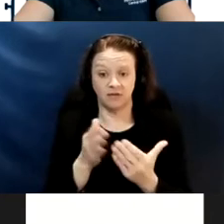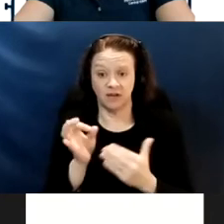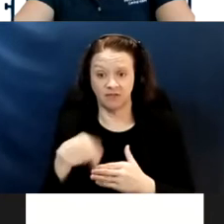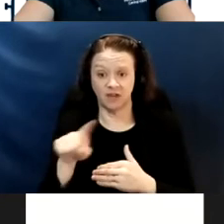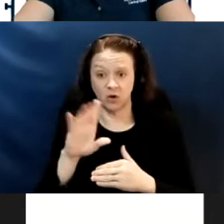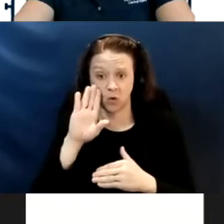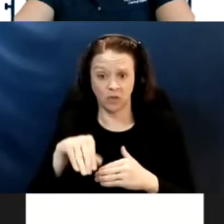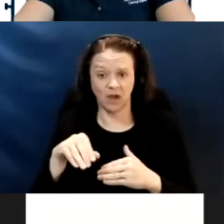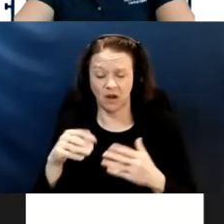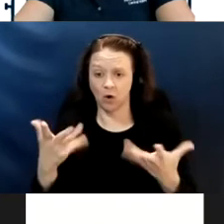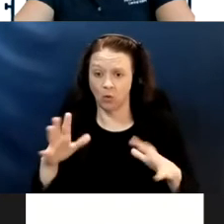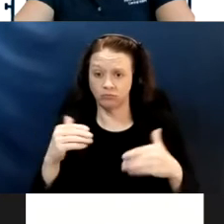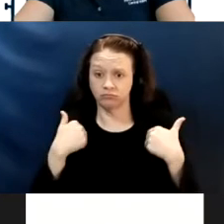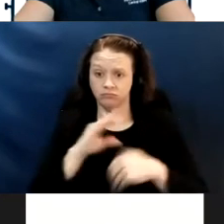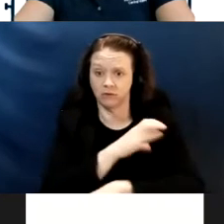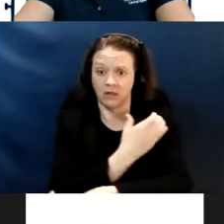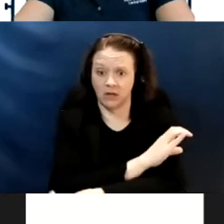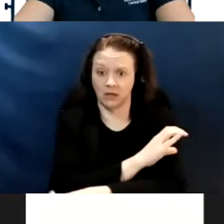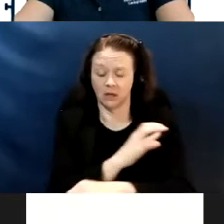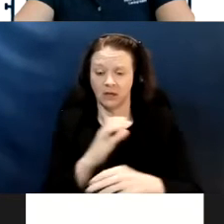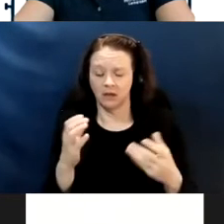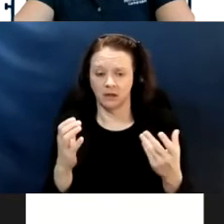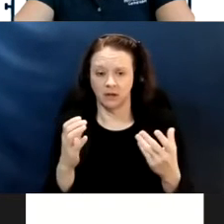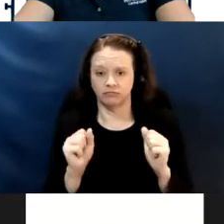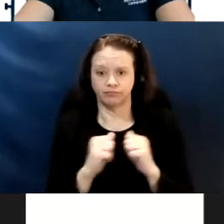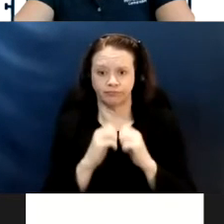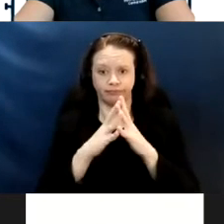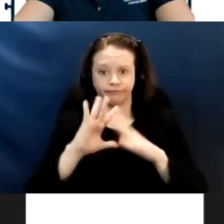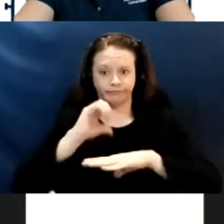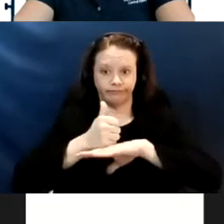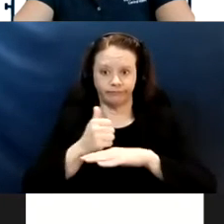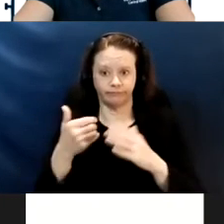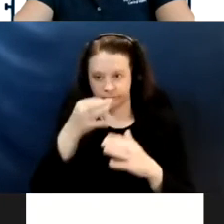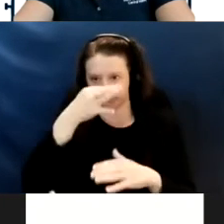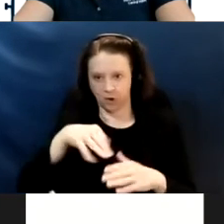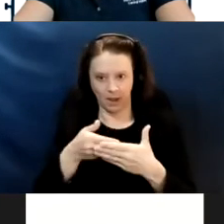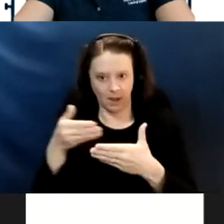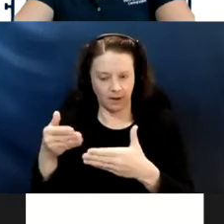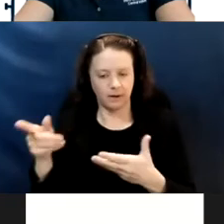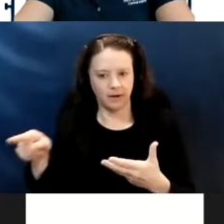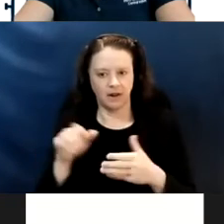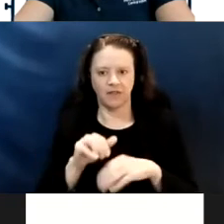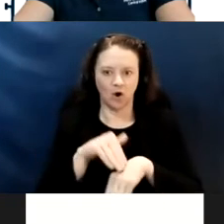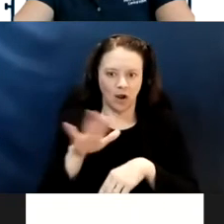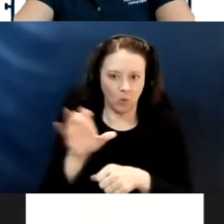that there's a clinic pop up nearby, they're at work and then they need